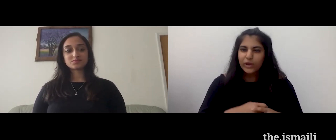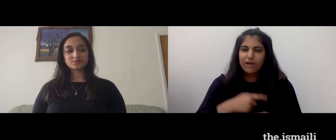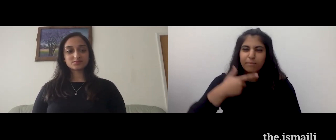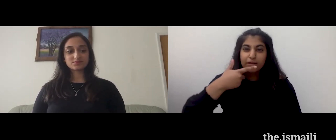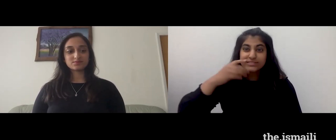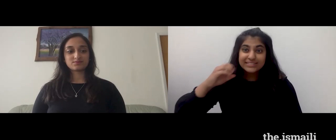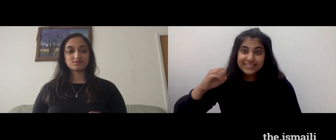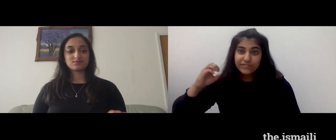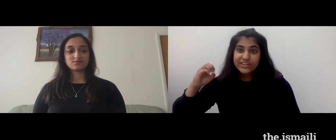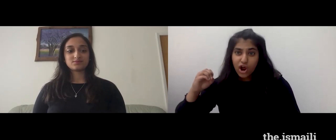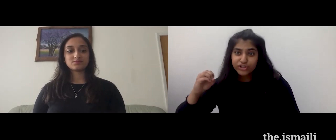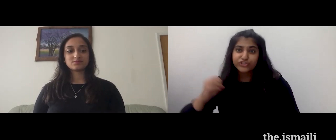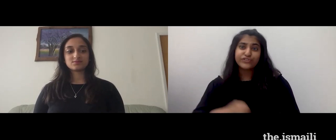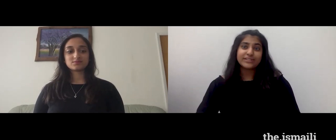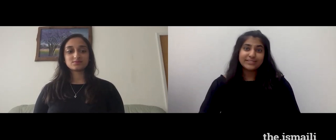we have about 700.